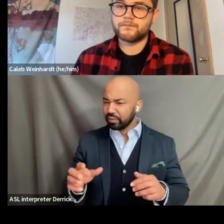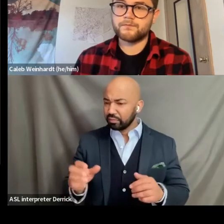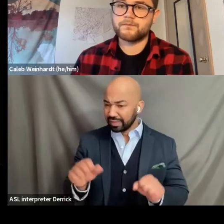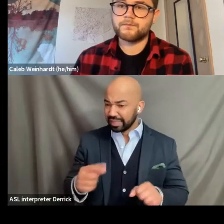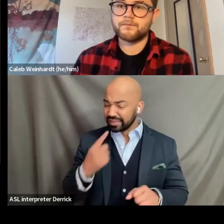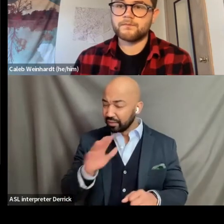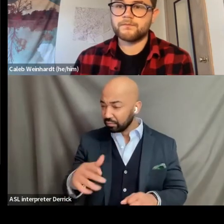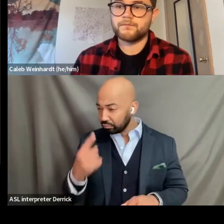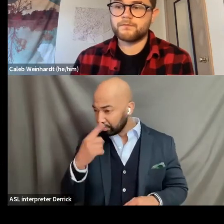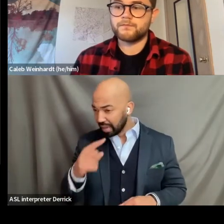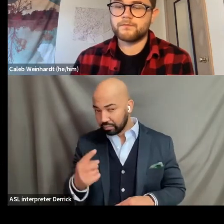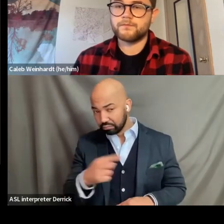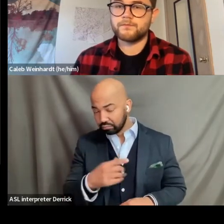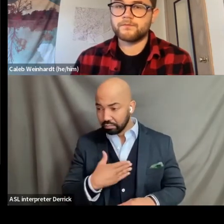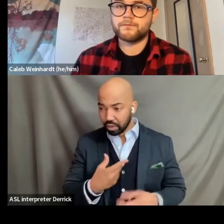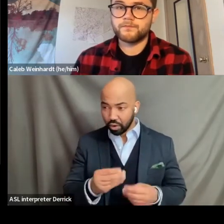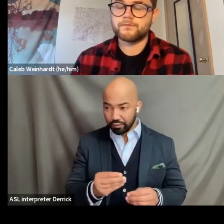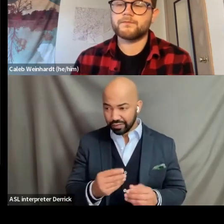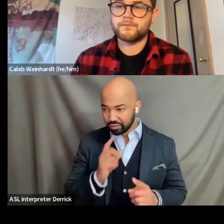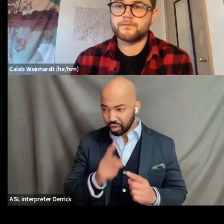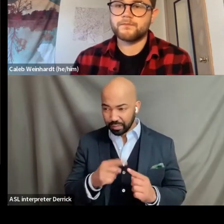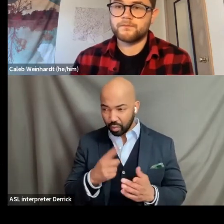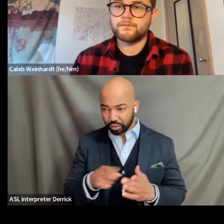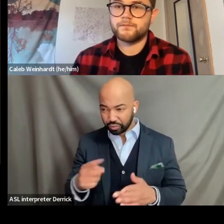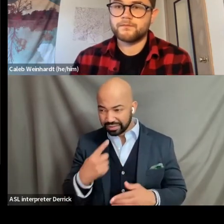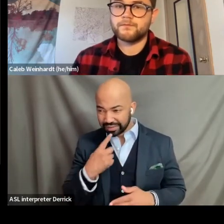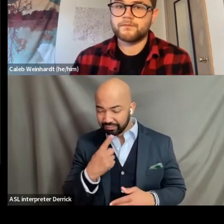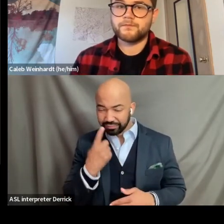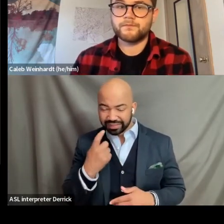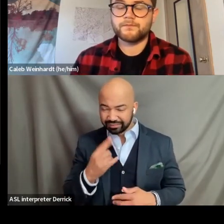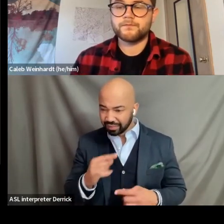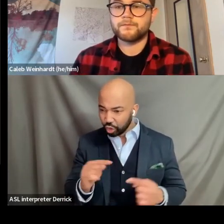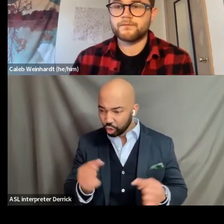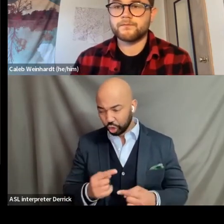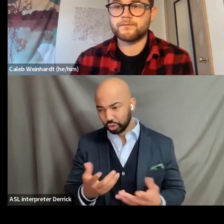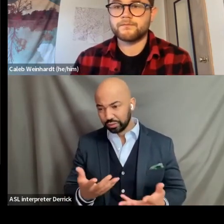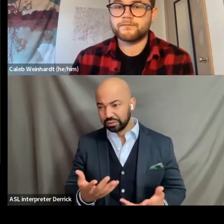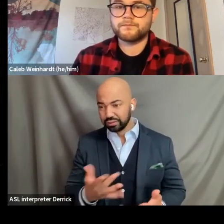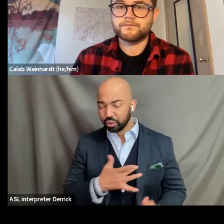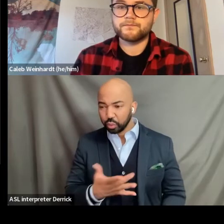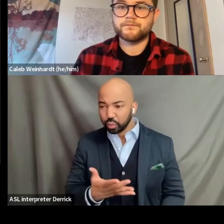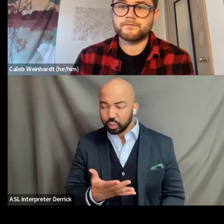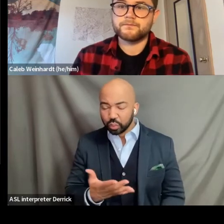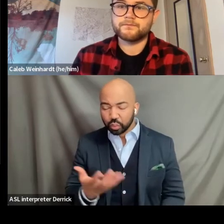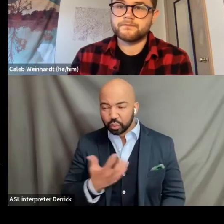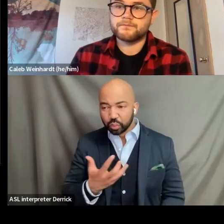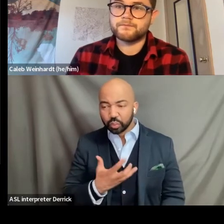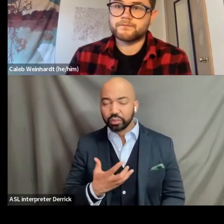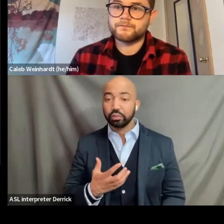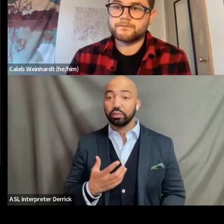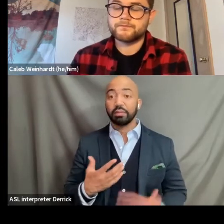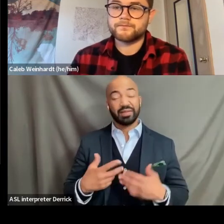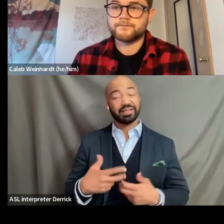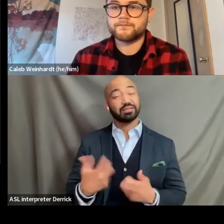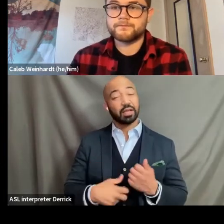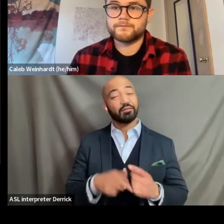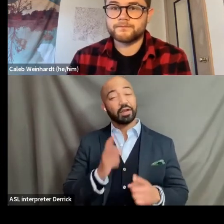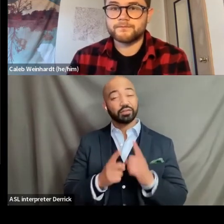"and can we talk about what you just said "'cause that was kind of hurtful." And have that conversation, even if it's a hard conversation to have.